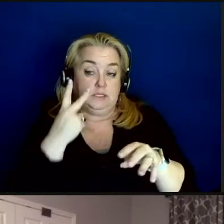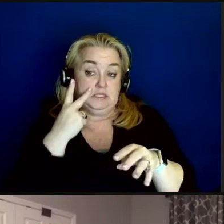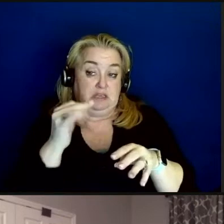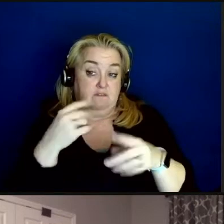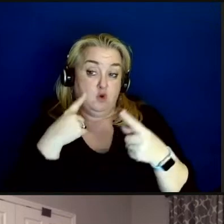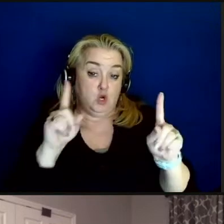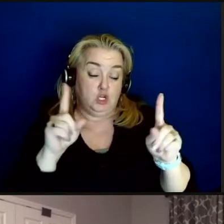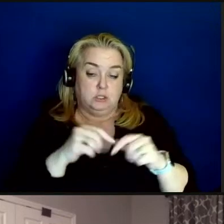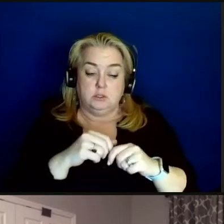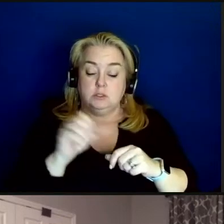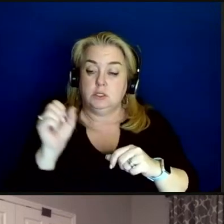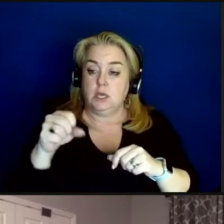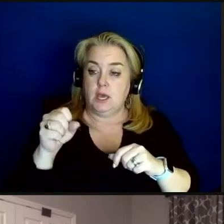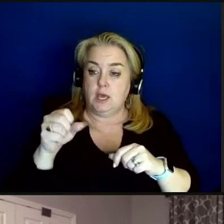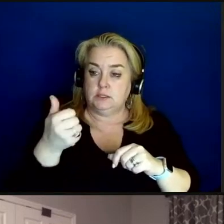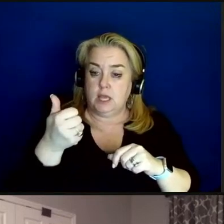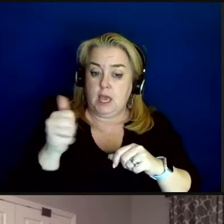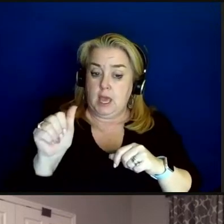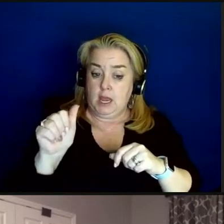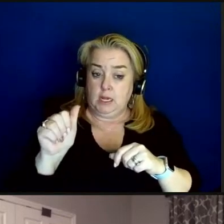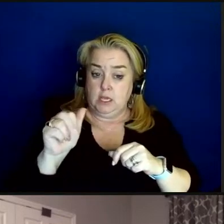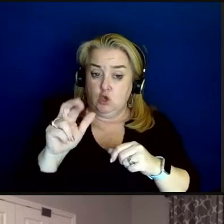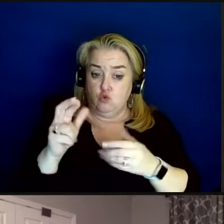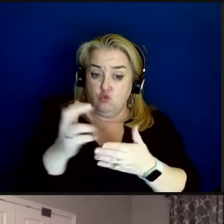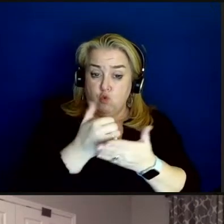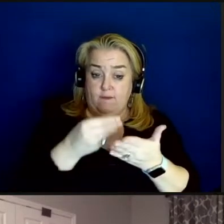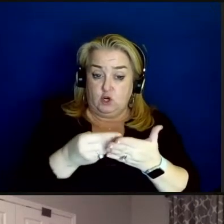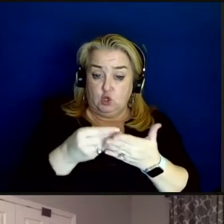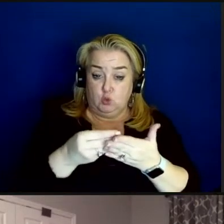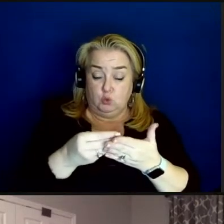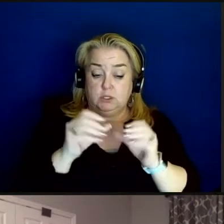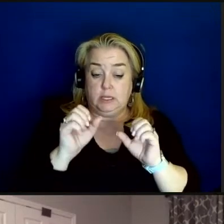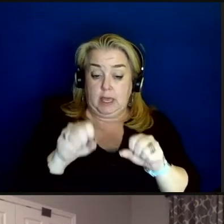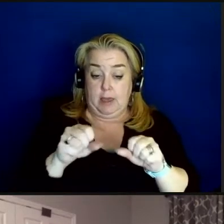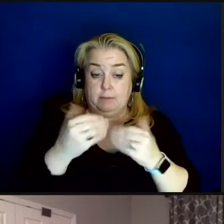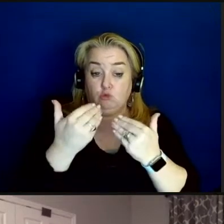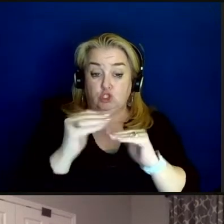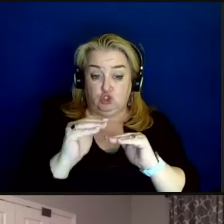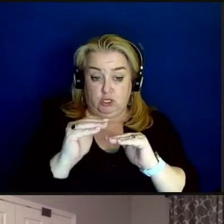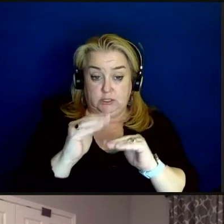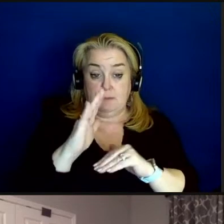GO DOWN THAT PATH THAT WE DO